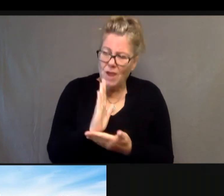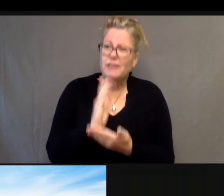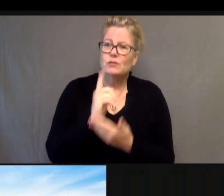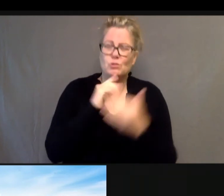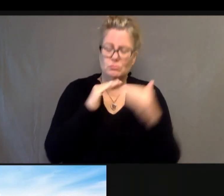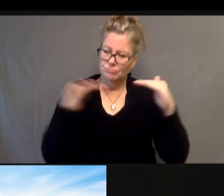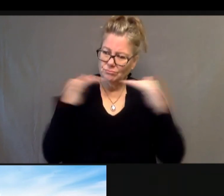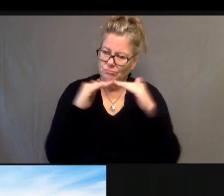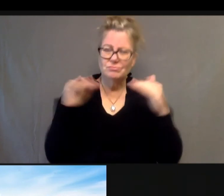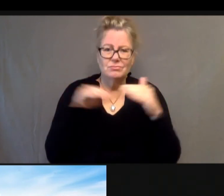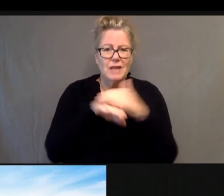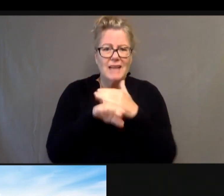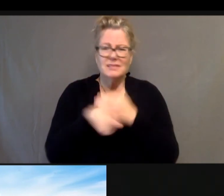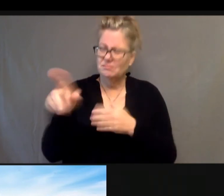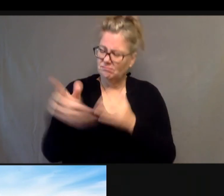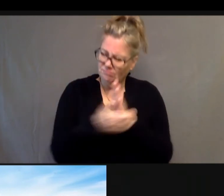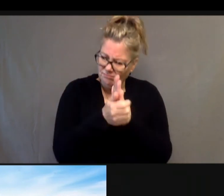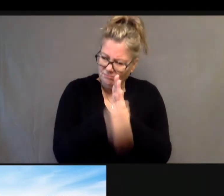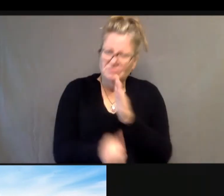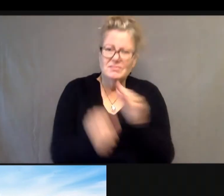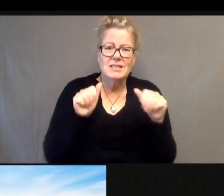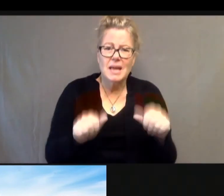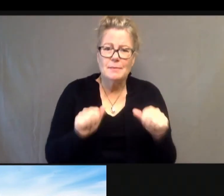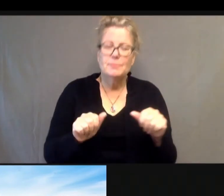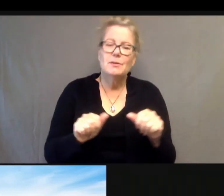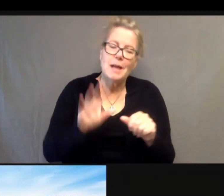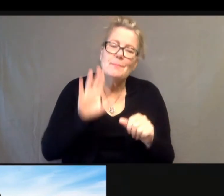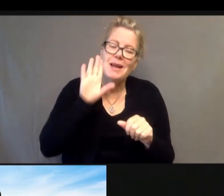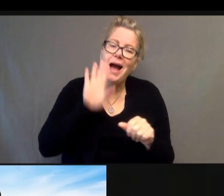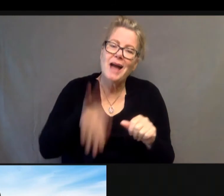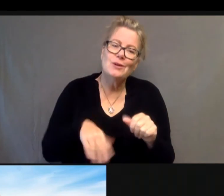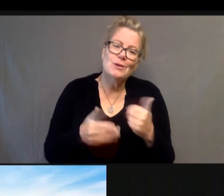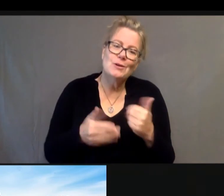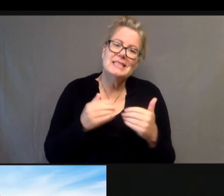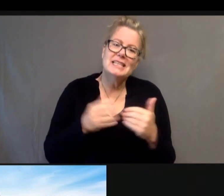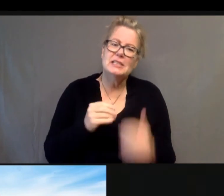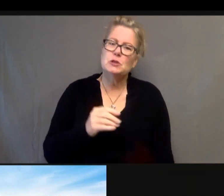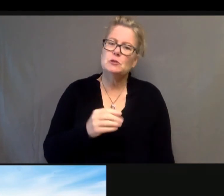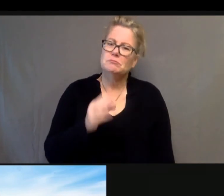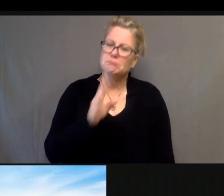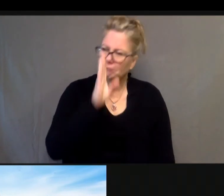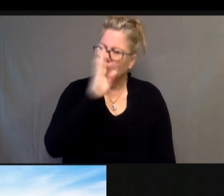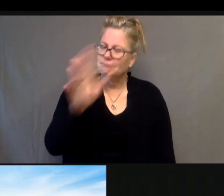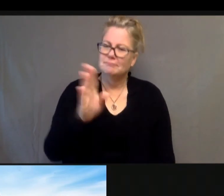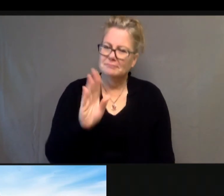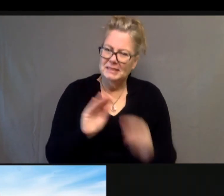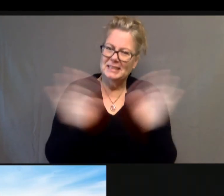you're all of these things, but it's easier said than done especially when, like you said,